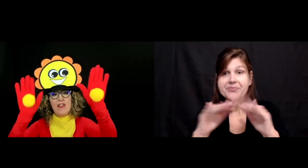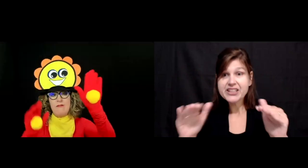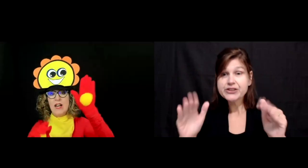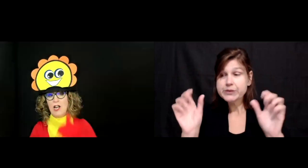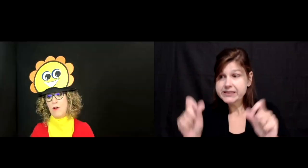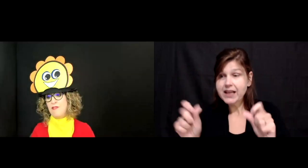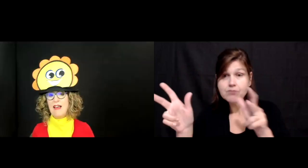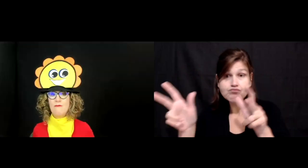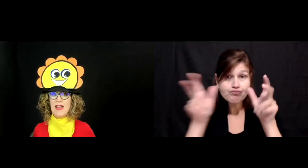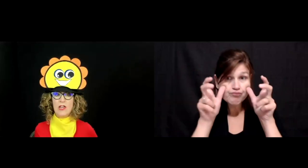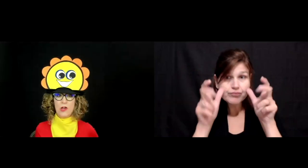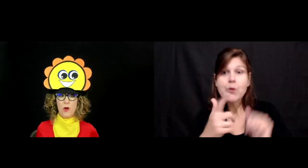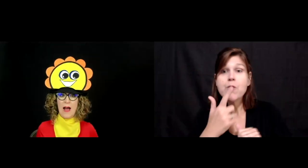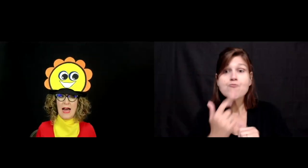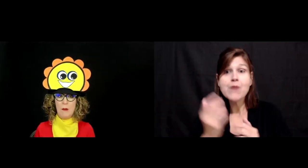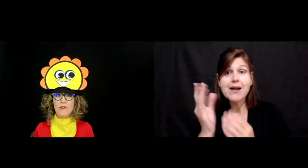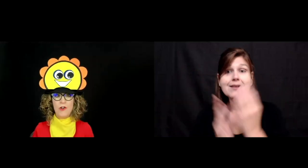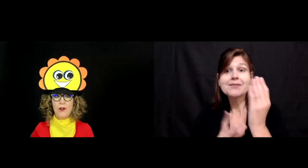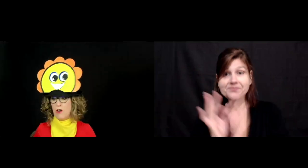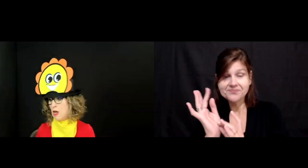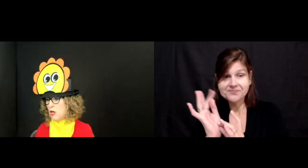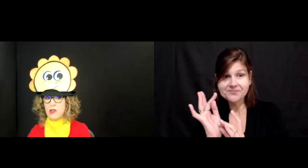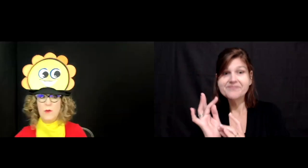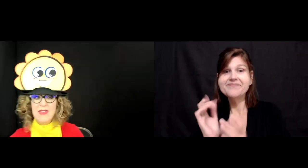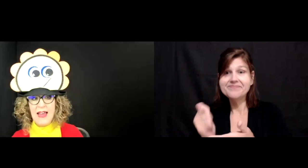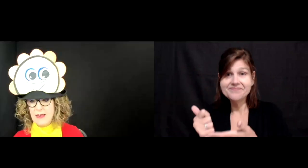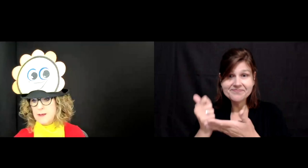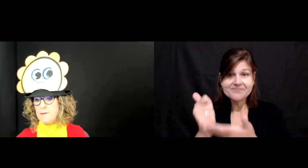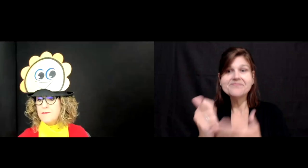these red gloves really do help children to attend.